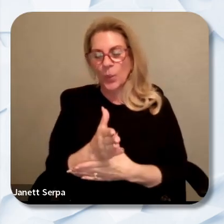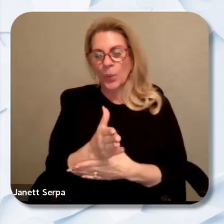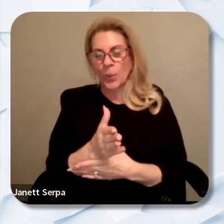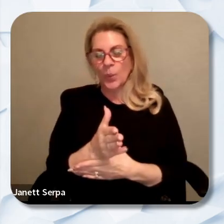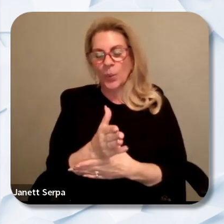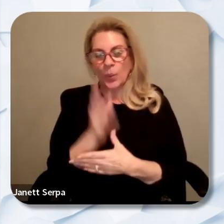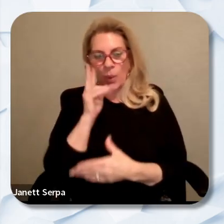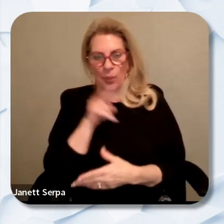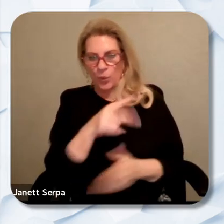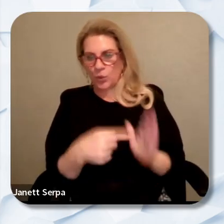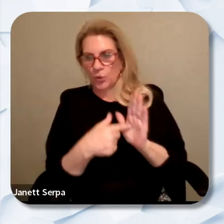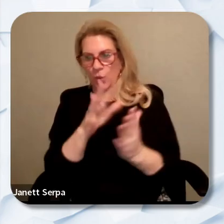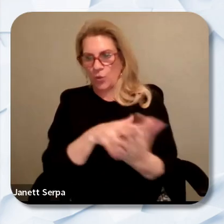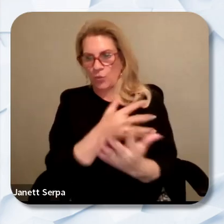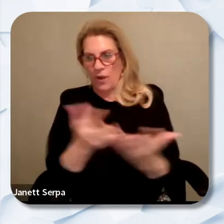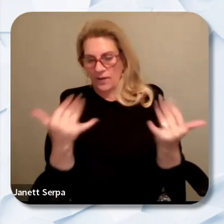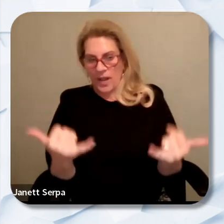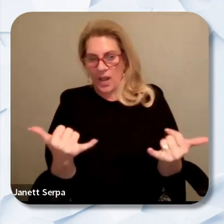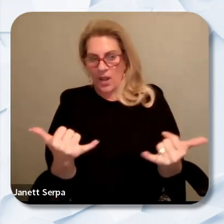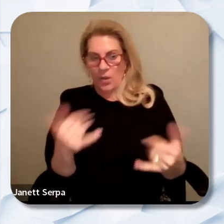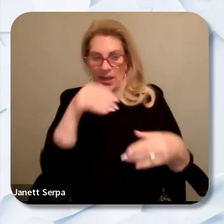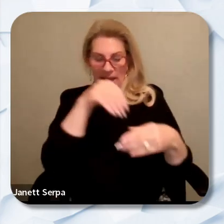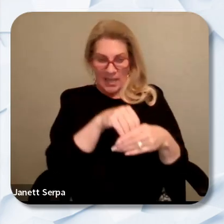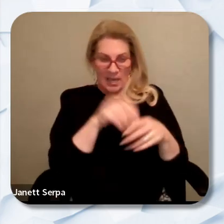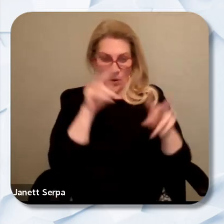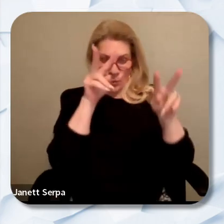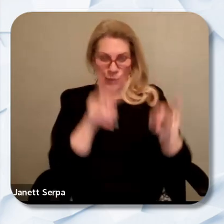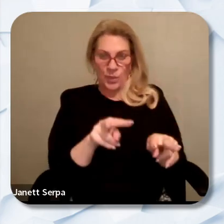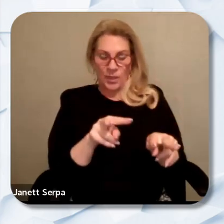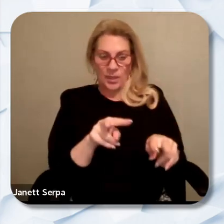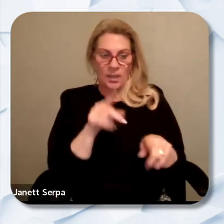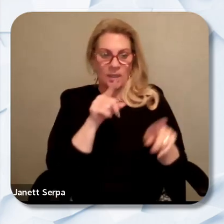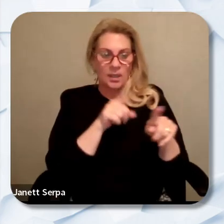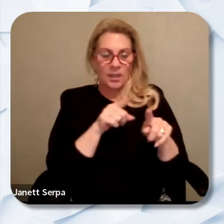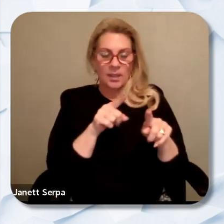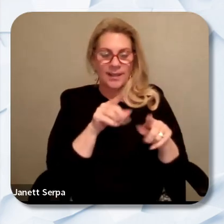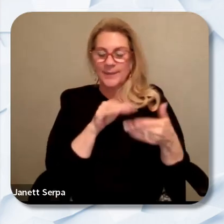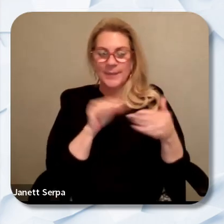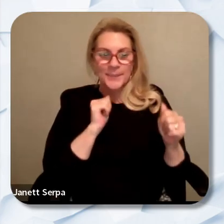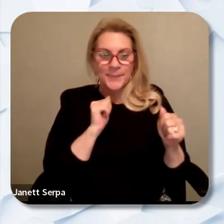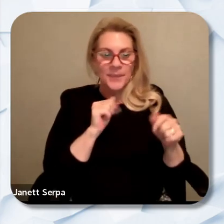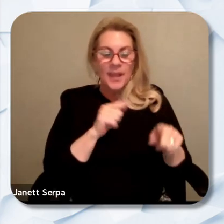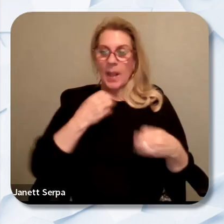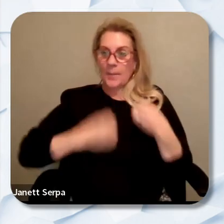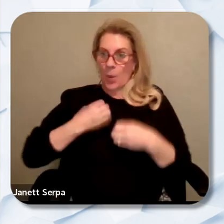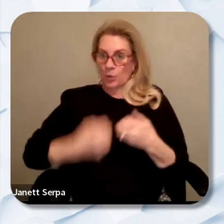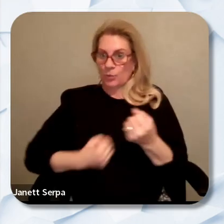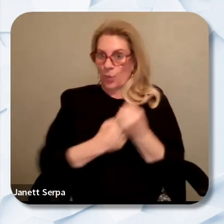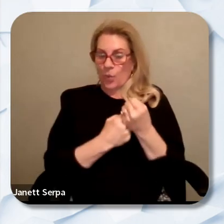that's presented here. In the dimension of excuse me in the domain of emotional support there are